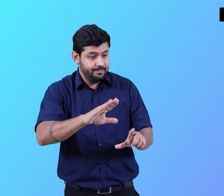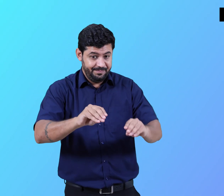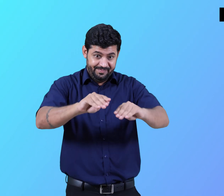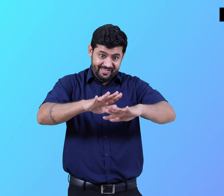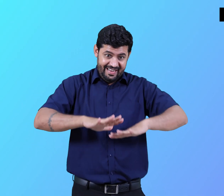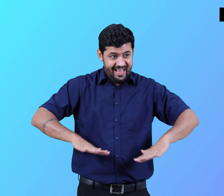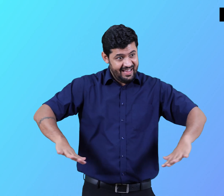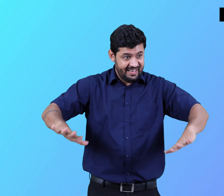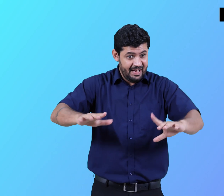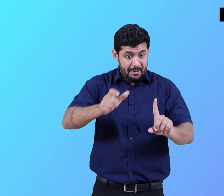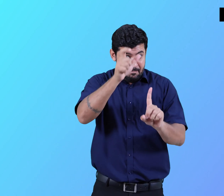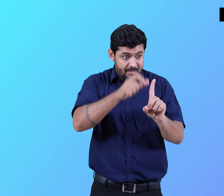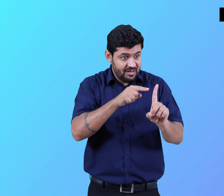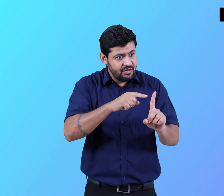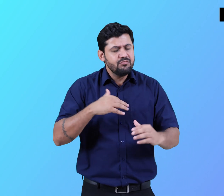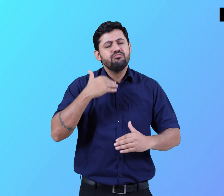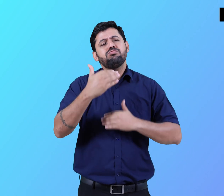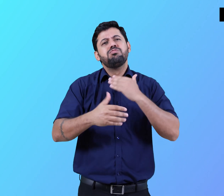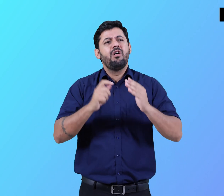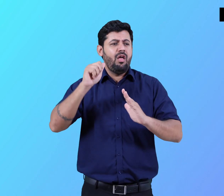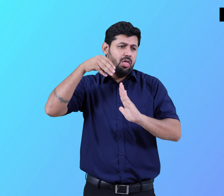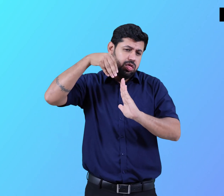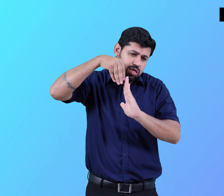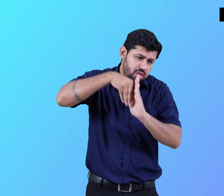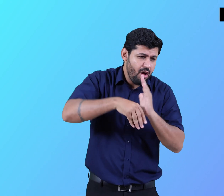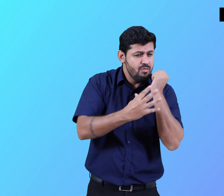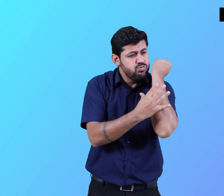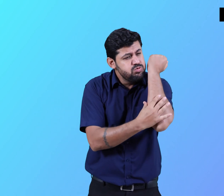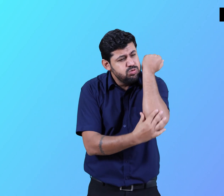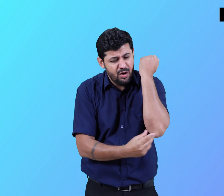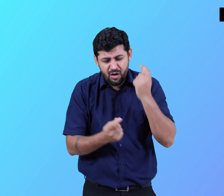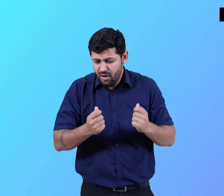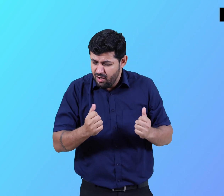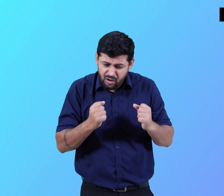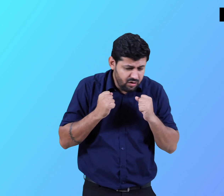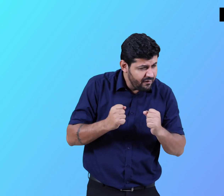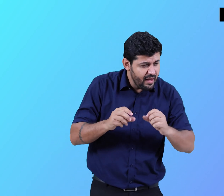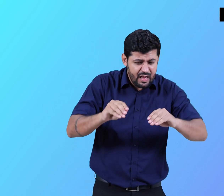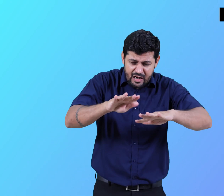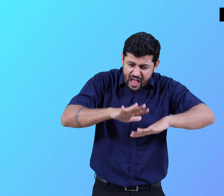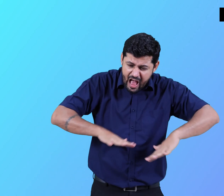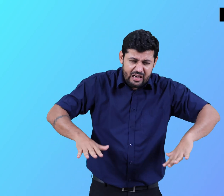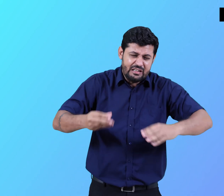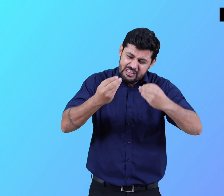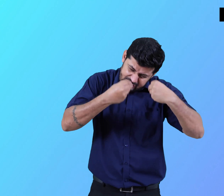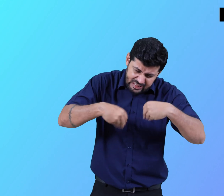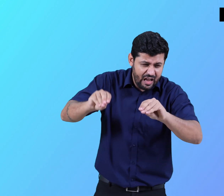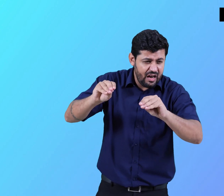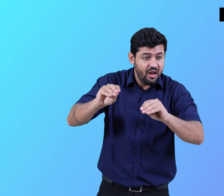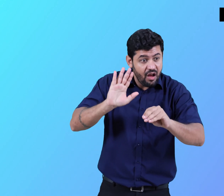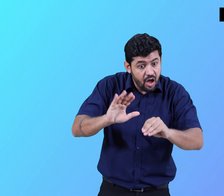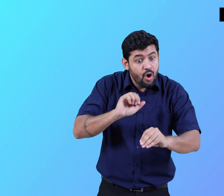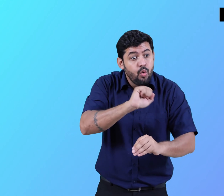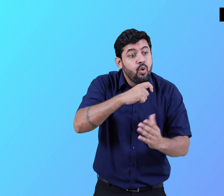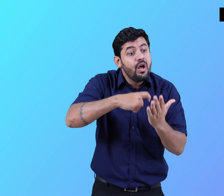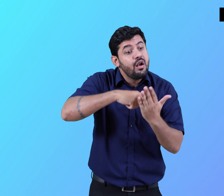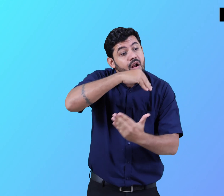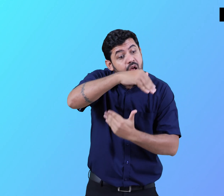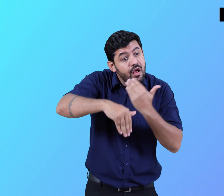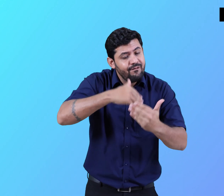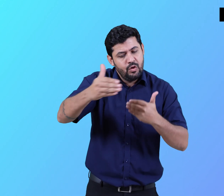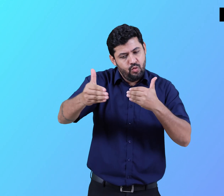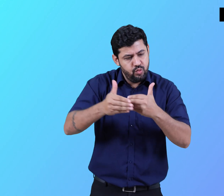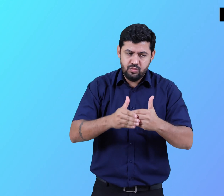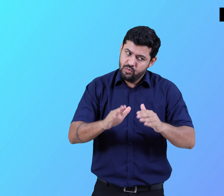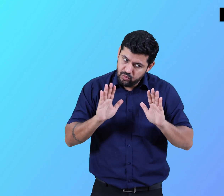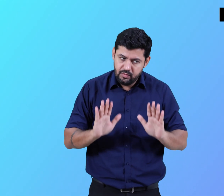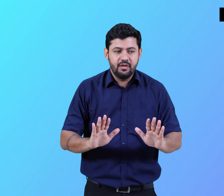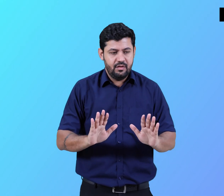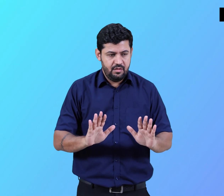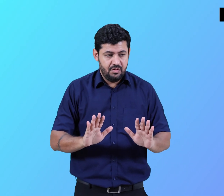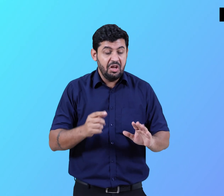If someone in your country becomes very poor and must sell their property, a close relative must come and buy it back.